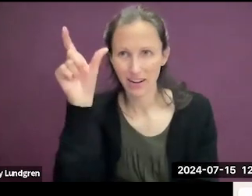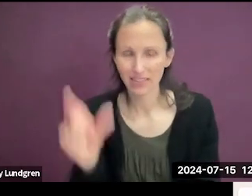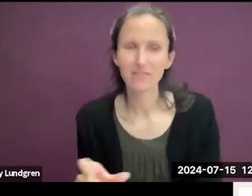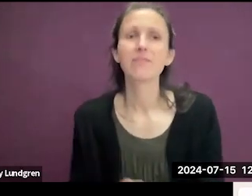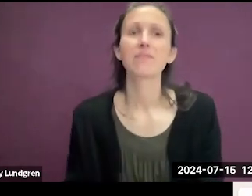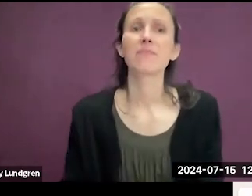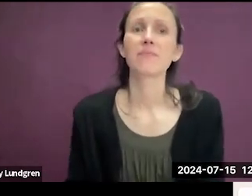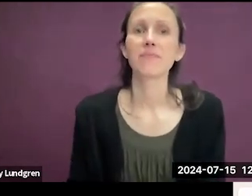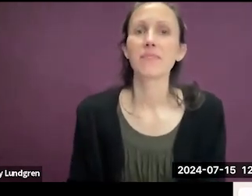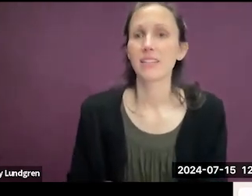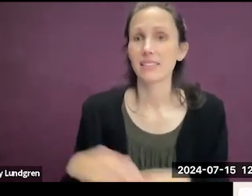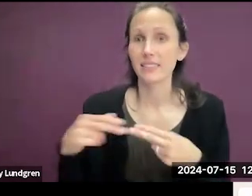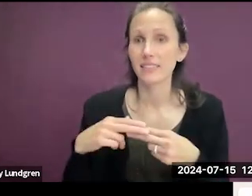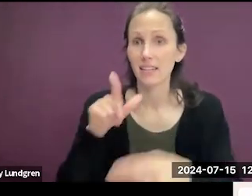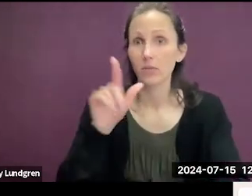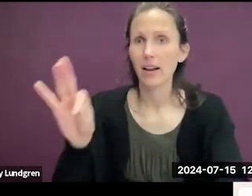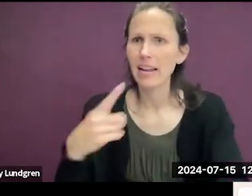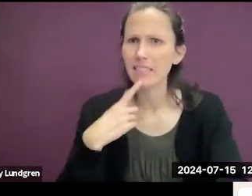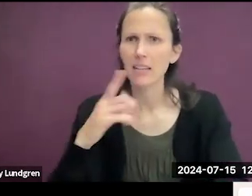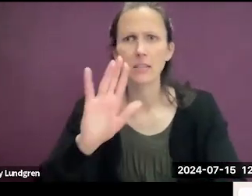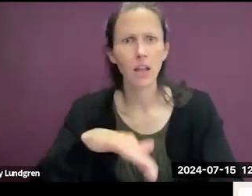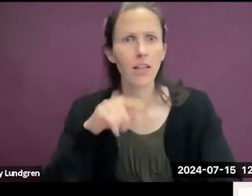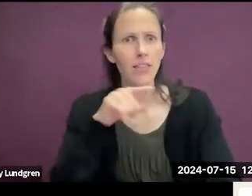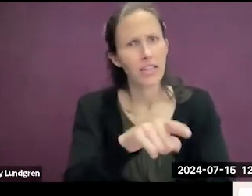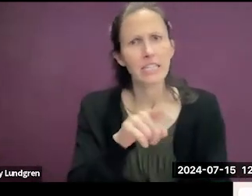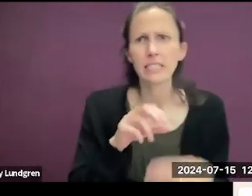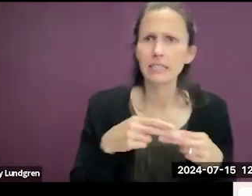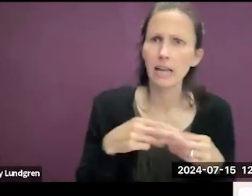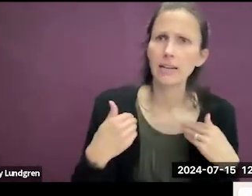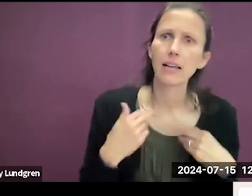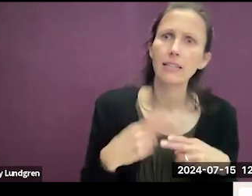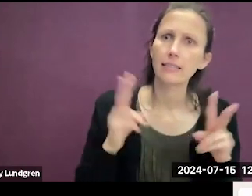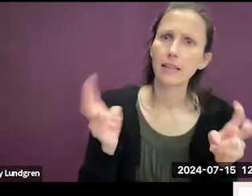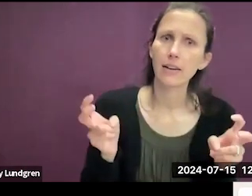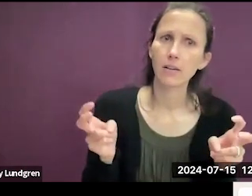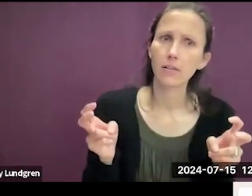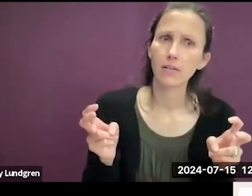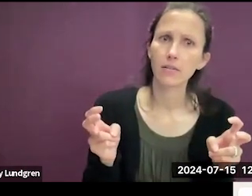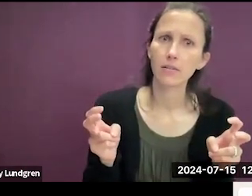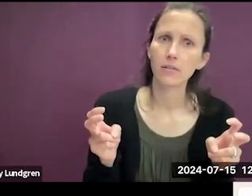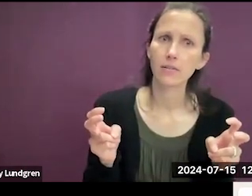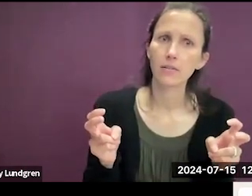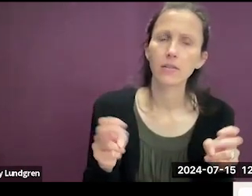So slide 29 says, "This slide has a title." Let's go ahead and click on slide 30.